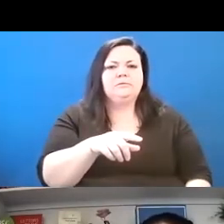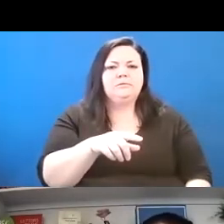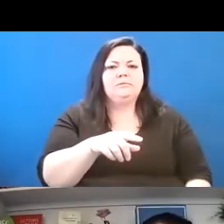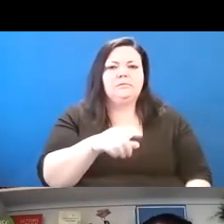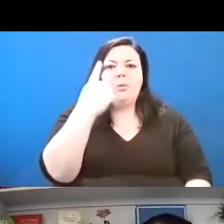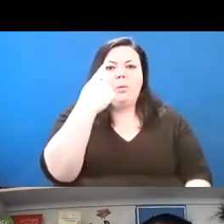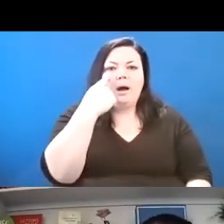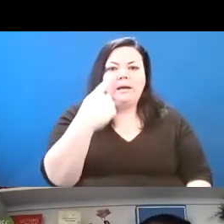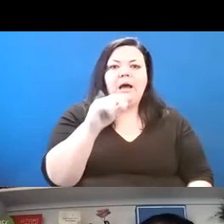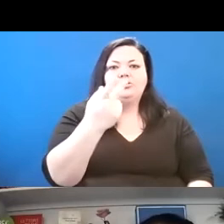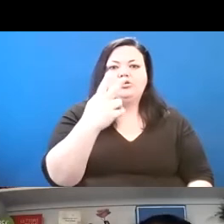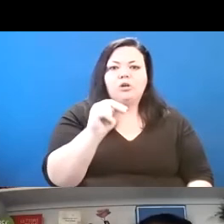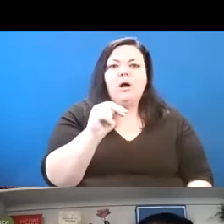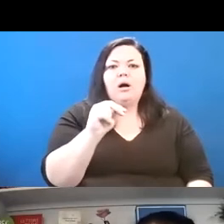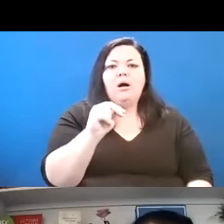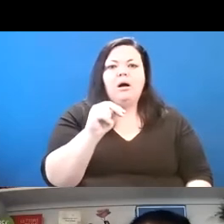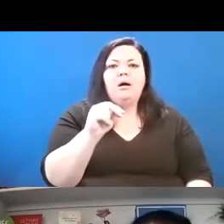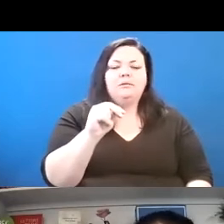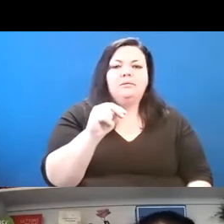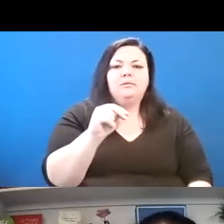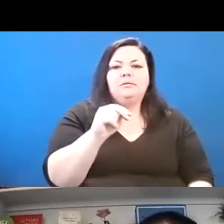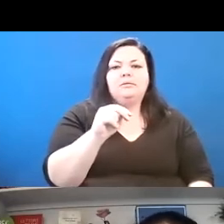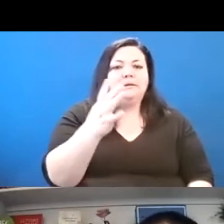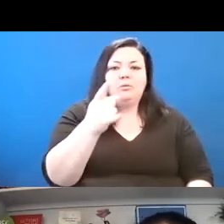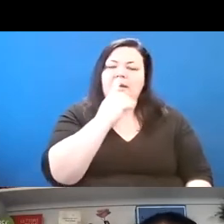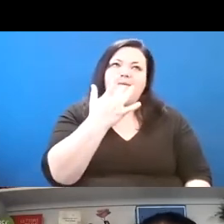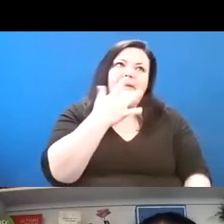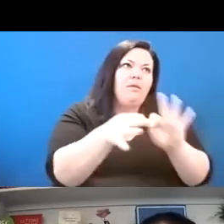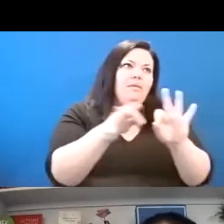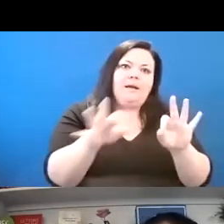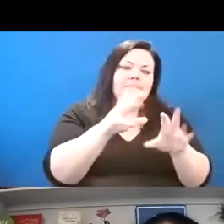petals out of my mouth as one of my favorite lines and all of poetry um so i definitely